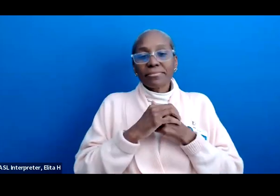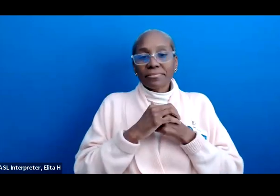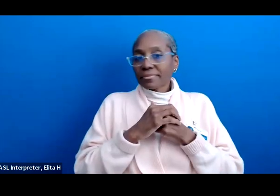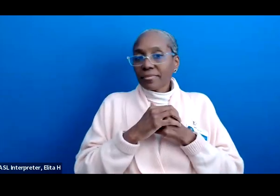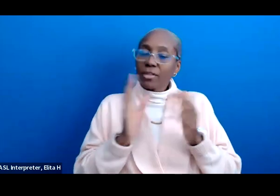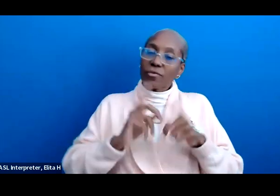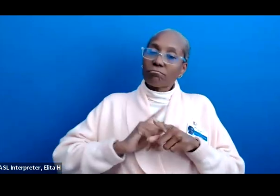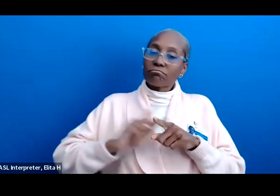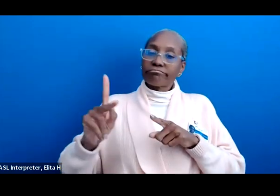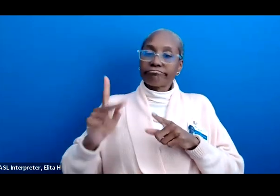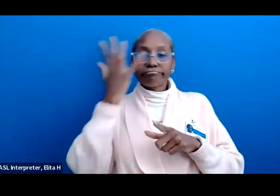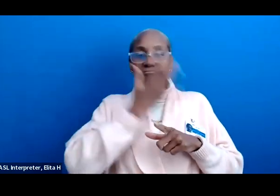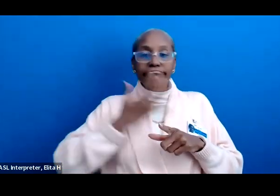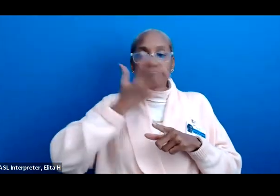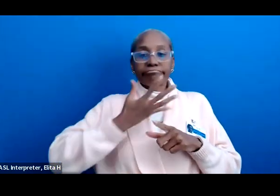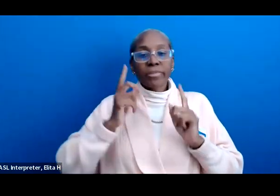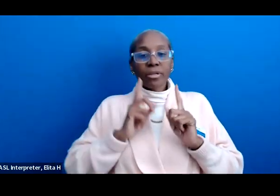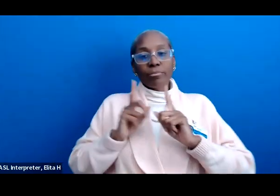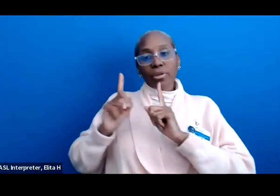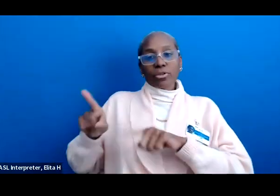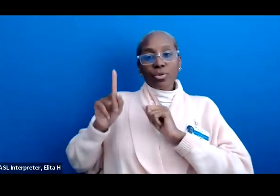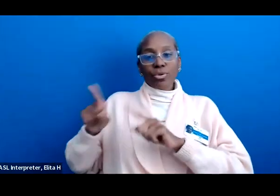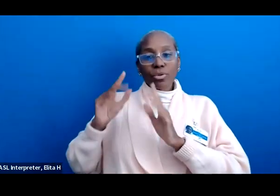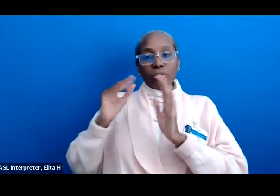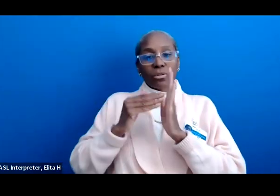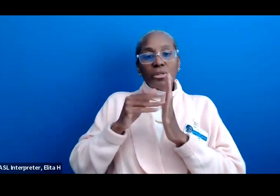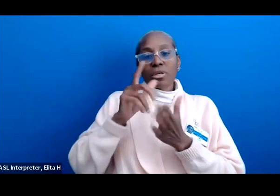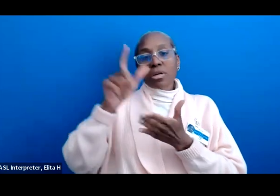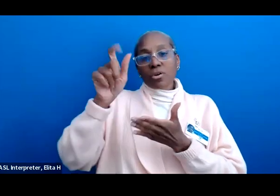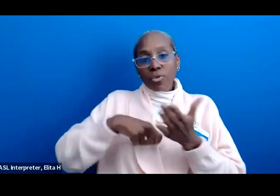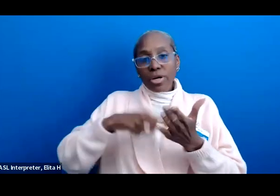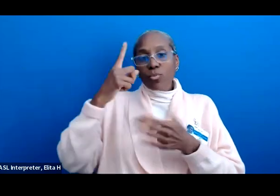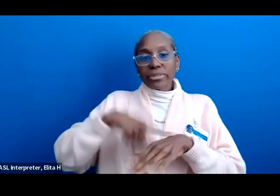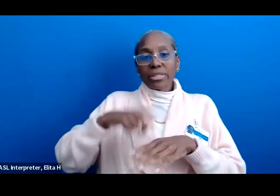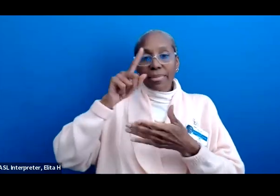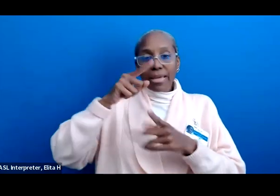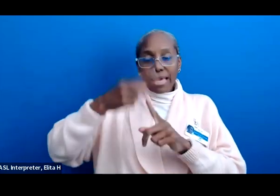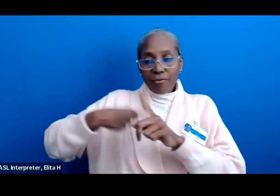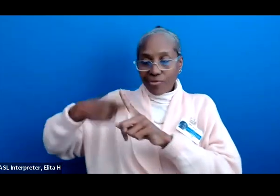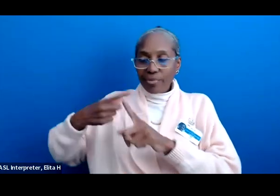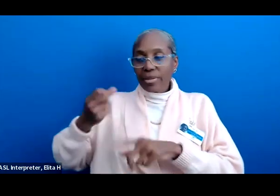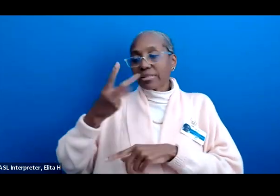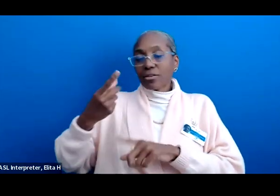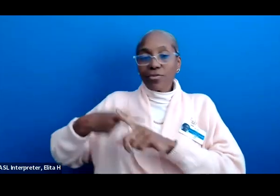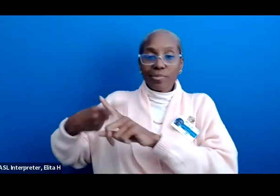professional, but keep going back right to them one time a month, write to them every couple of months. They'll get to know you.